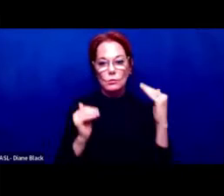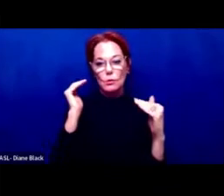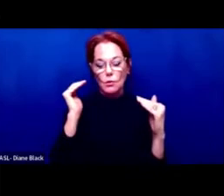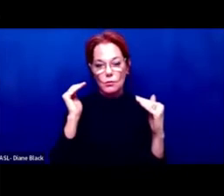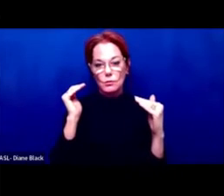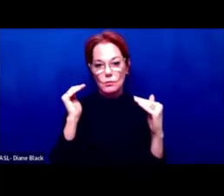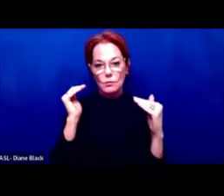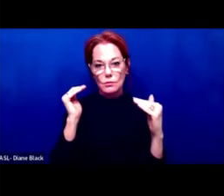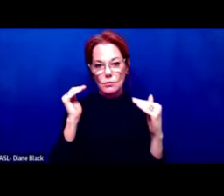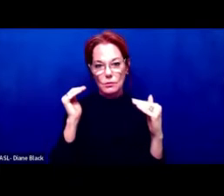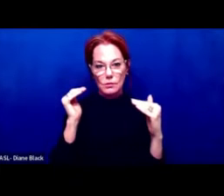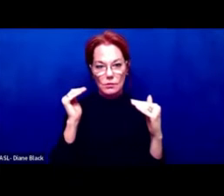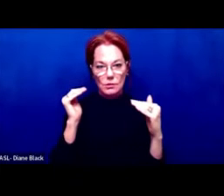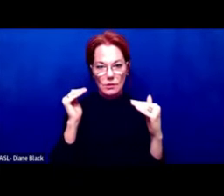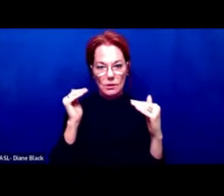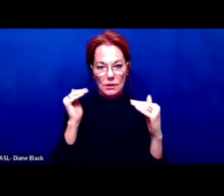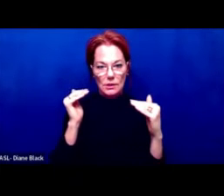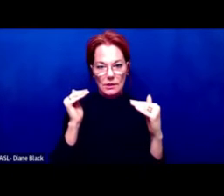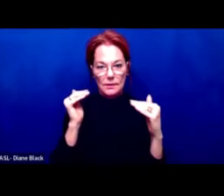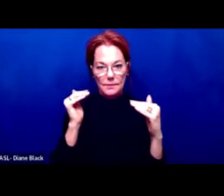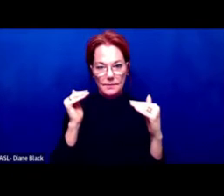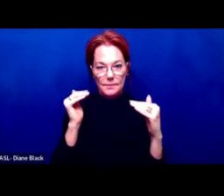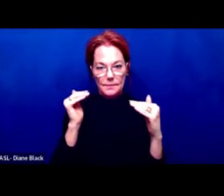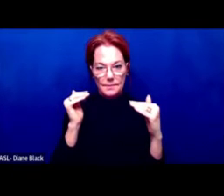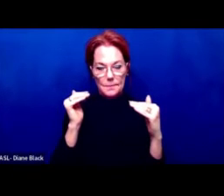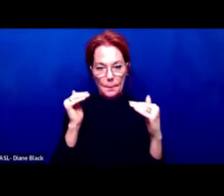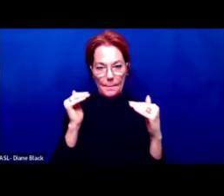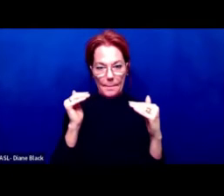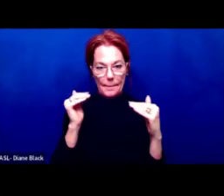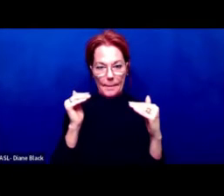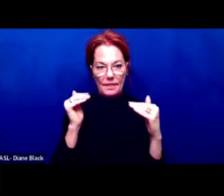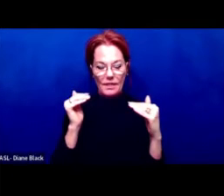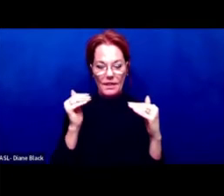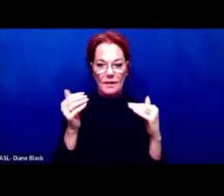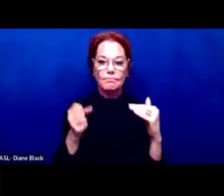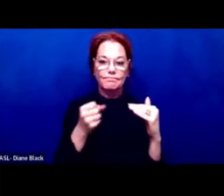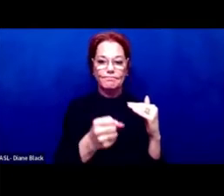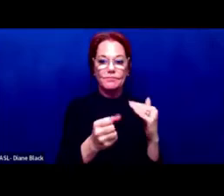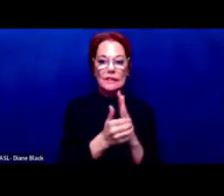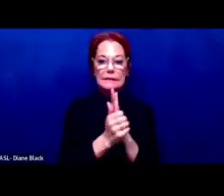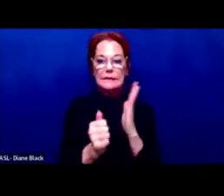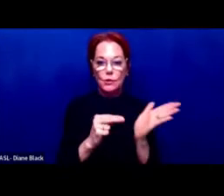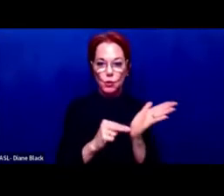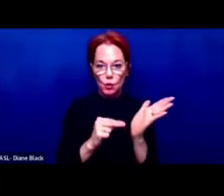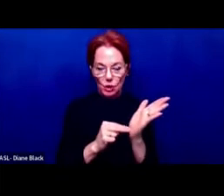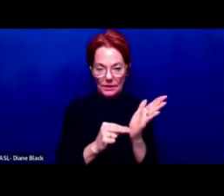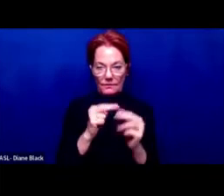you know, the top, the next top is the skilled nursing facility, followed by inpatient rehab,